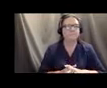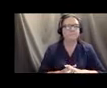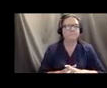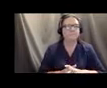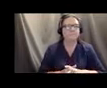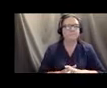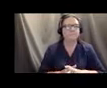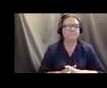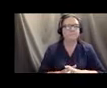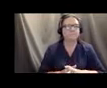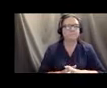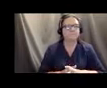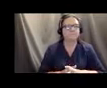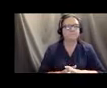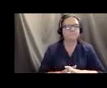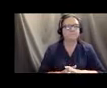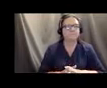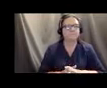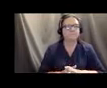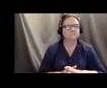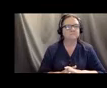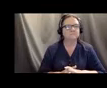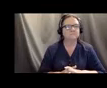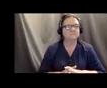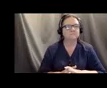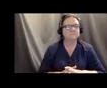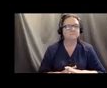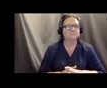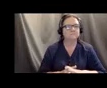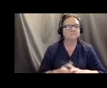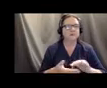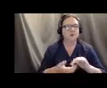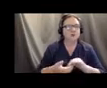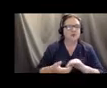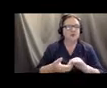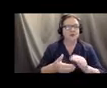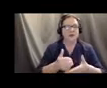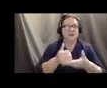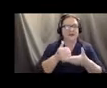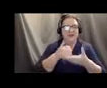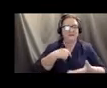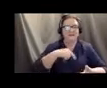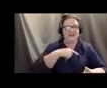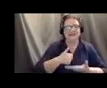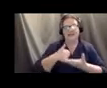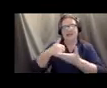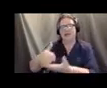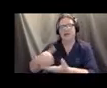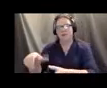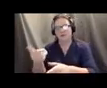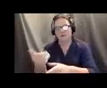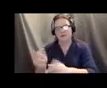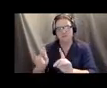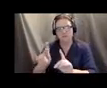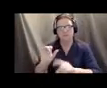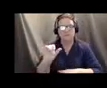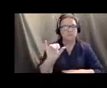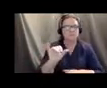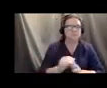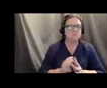Nice. Collaborating helps us to help others.